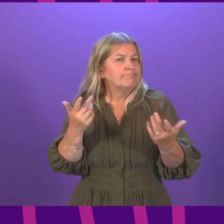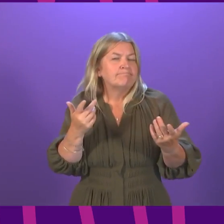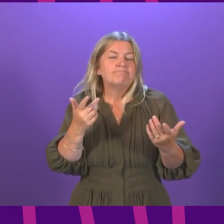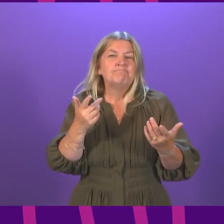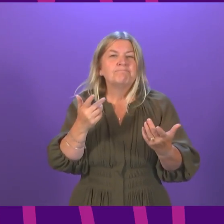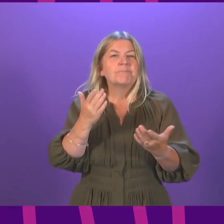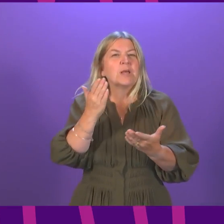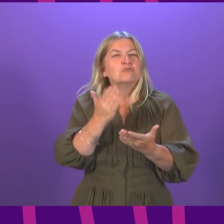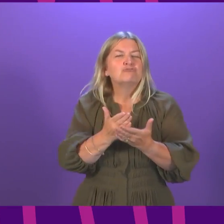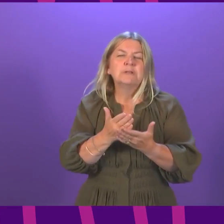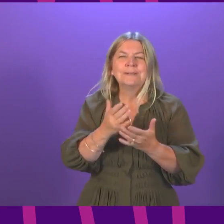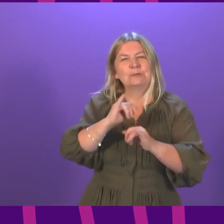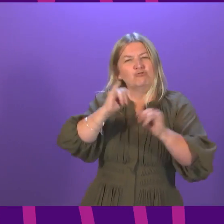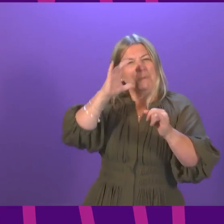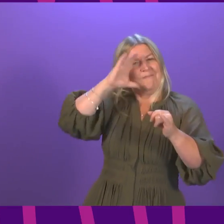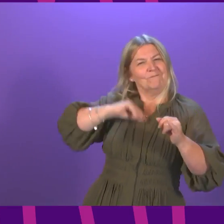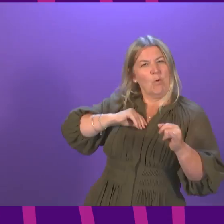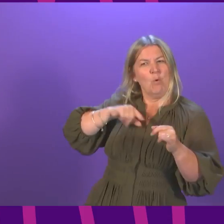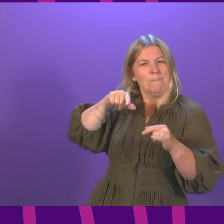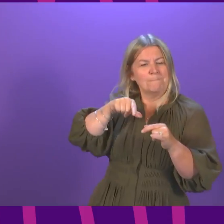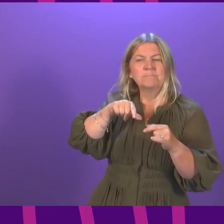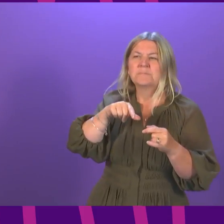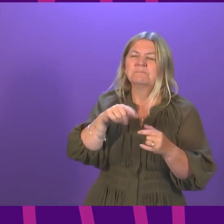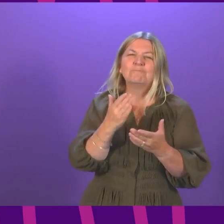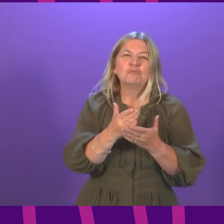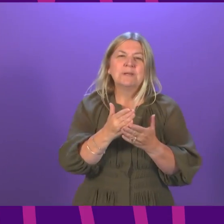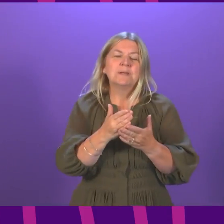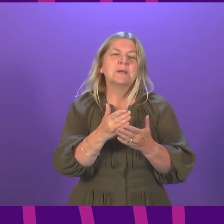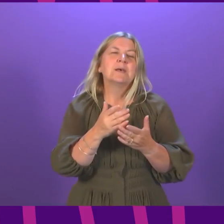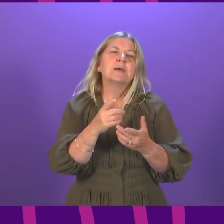people, “What happened to you?”, as opposed to asking them what is wrong with them. All